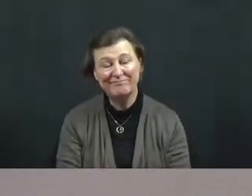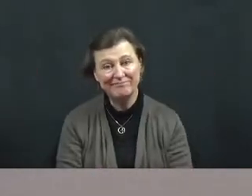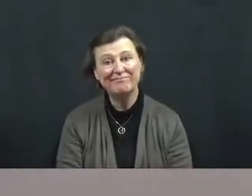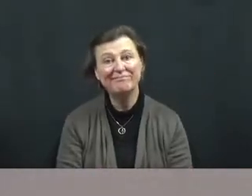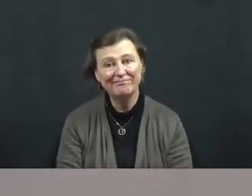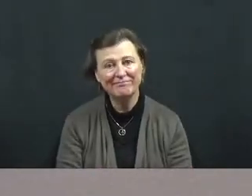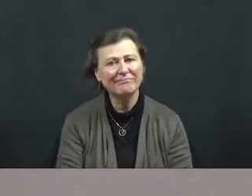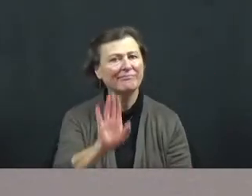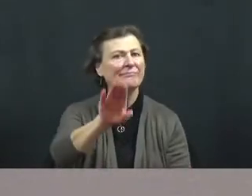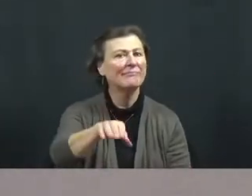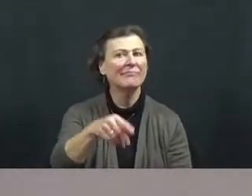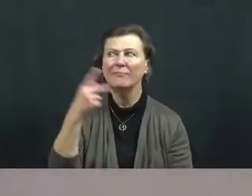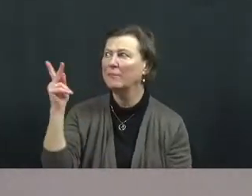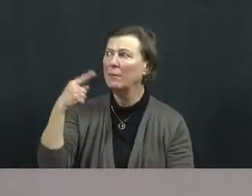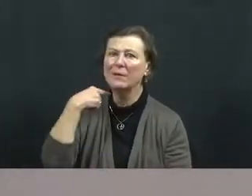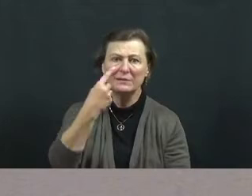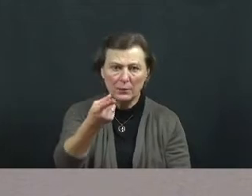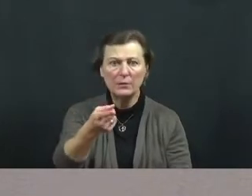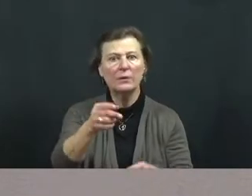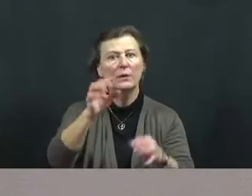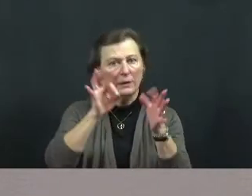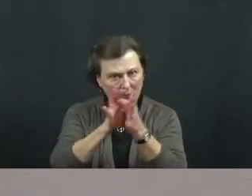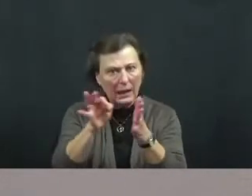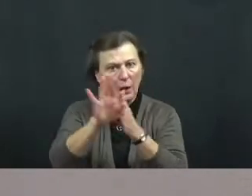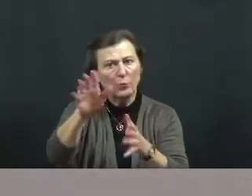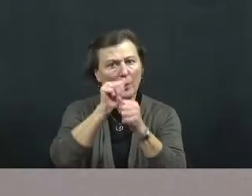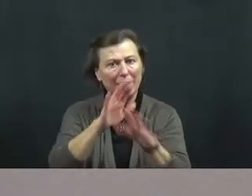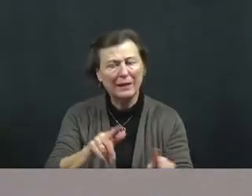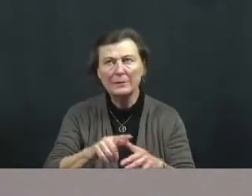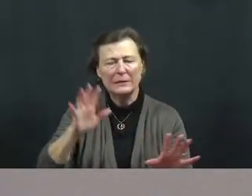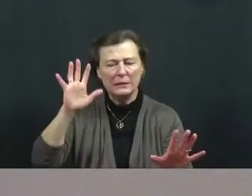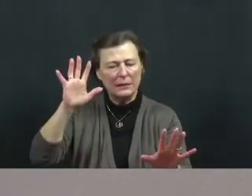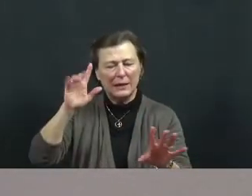You're told to count your blessings, but it's hard to concentrate when you've got a sunburned